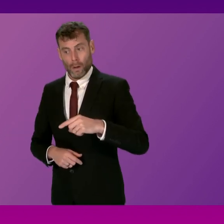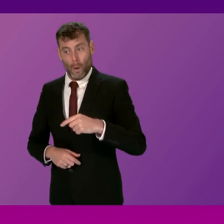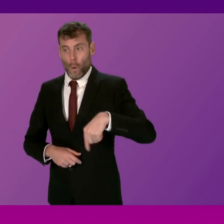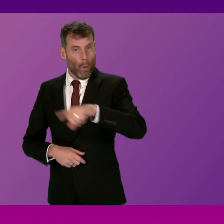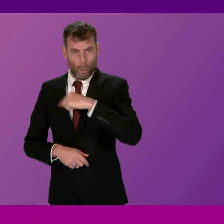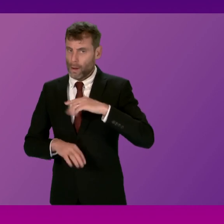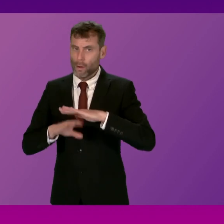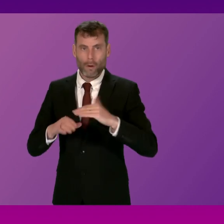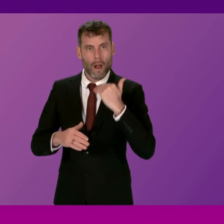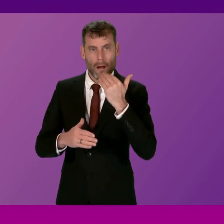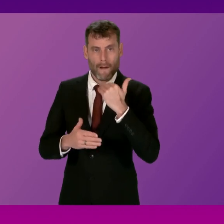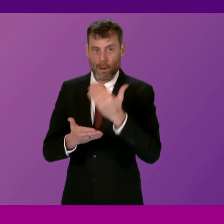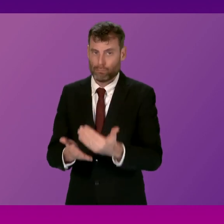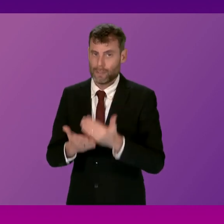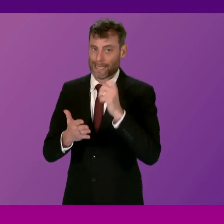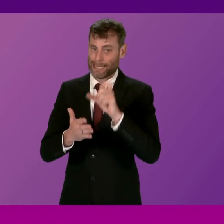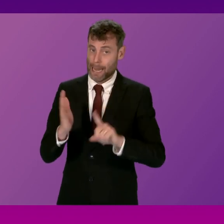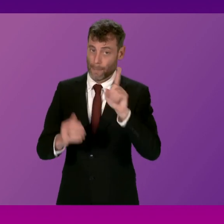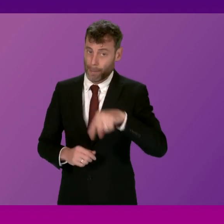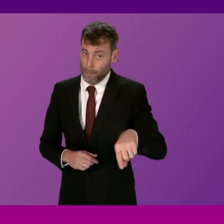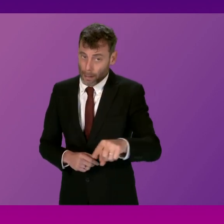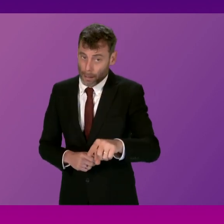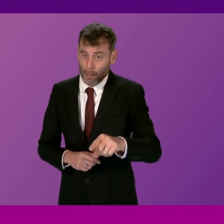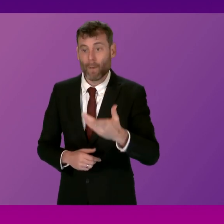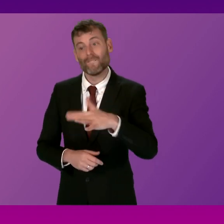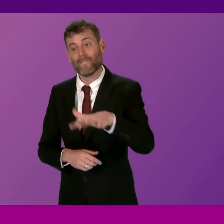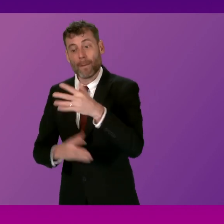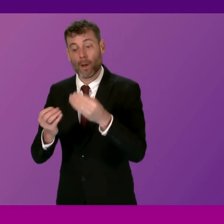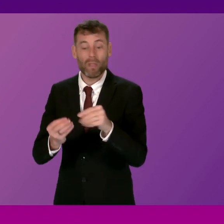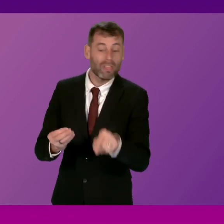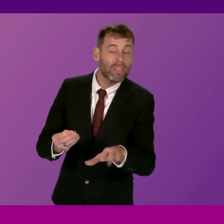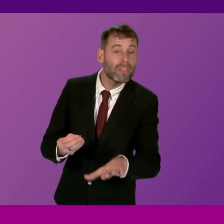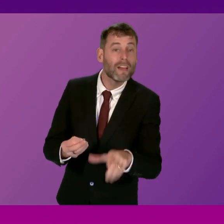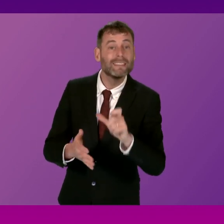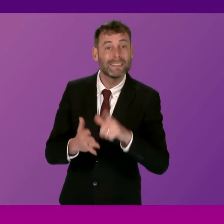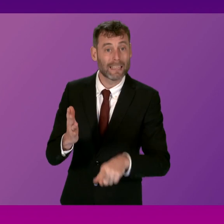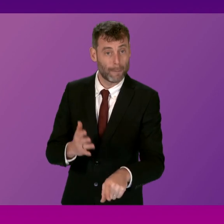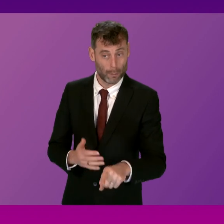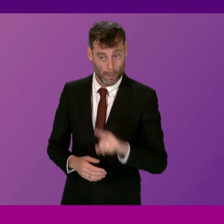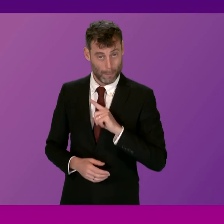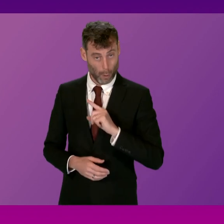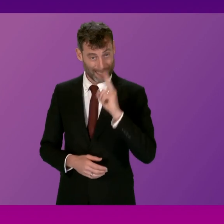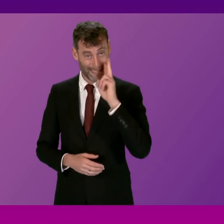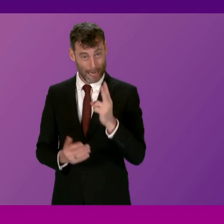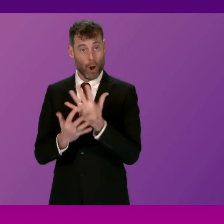to provide for families affected by disability—if such a disproportionate number have to rely on food banks.